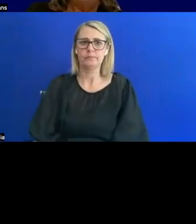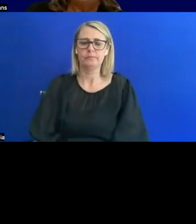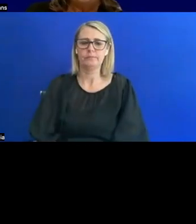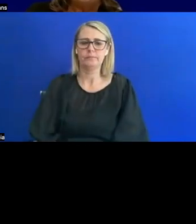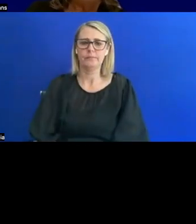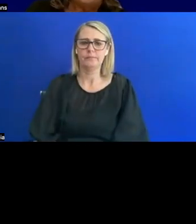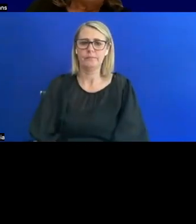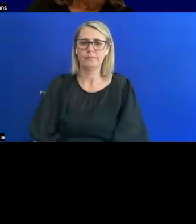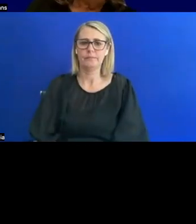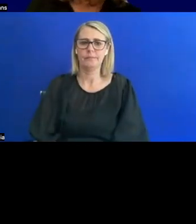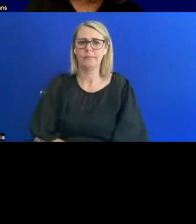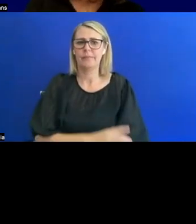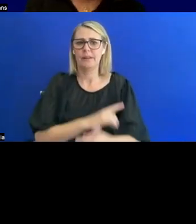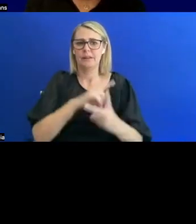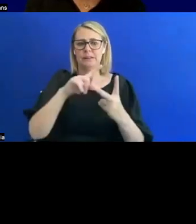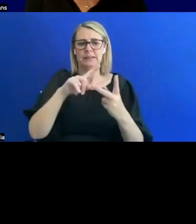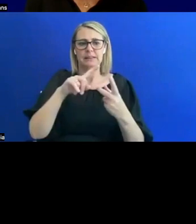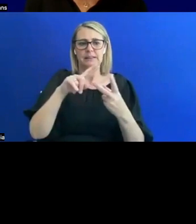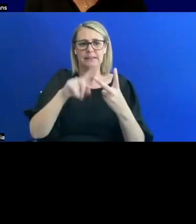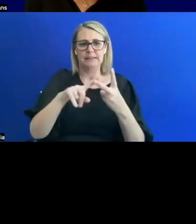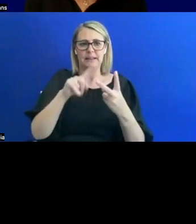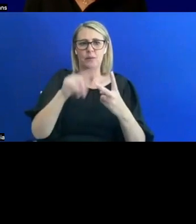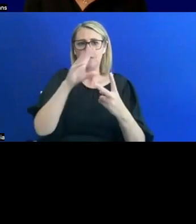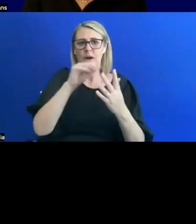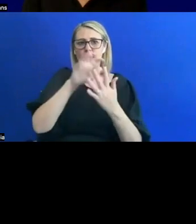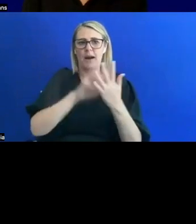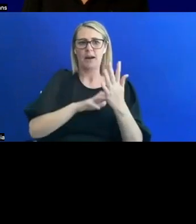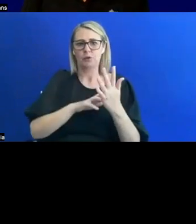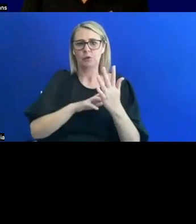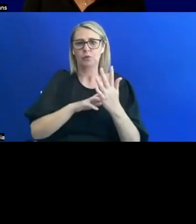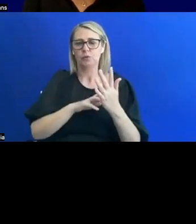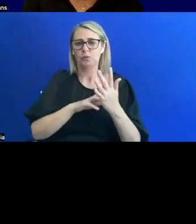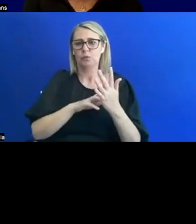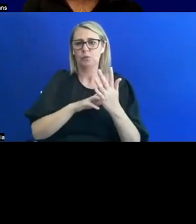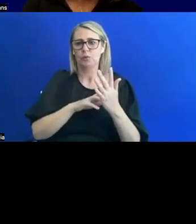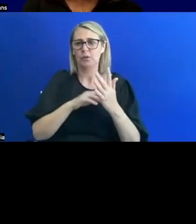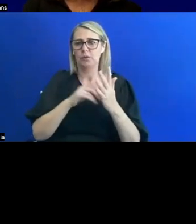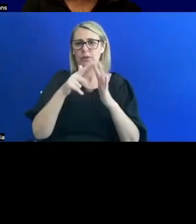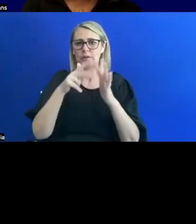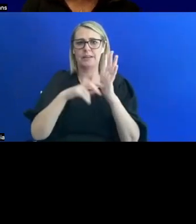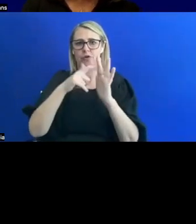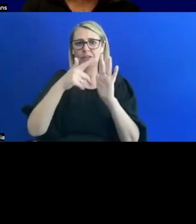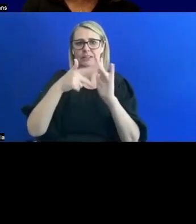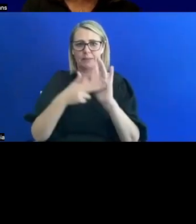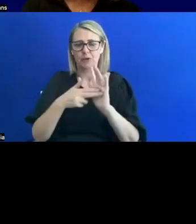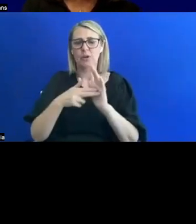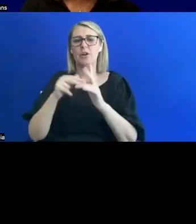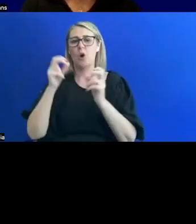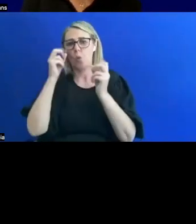The second one is from an article titled "Interoceptive Awareness Skills for Emotion